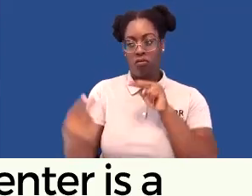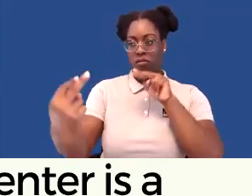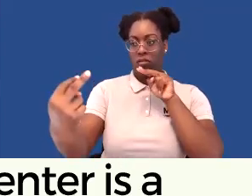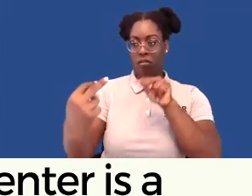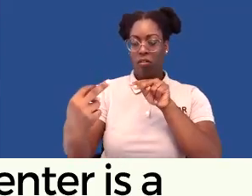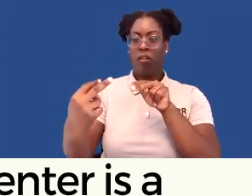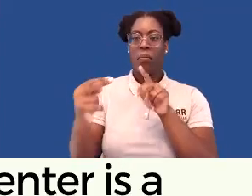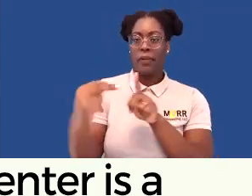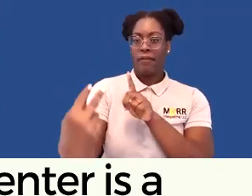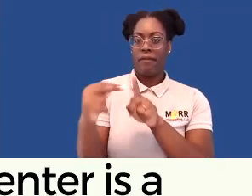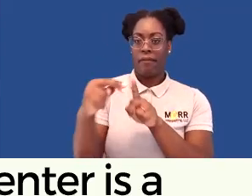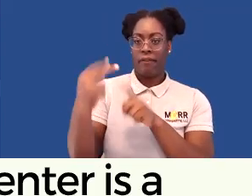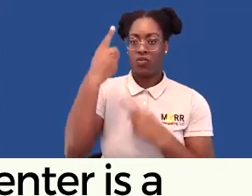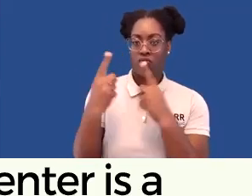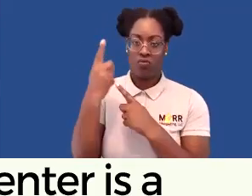not only for the writers walking in our doors,